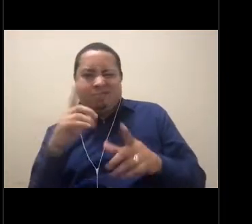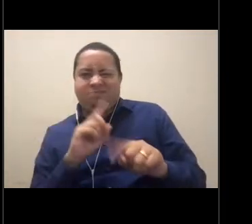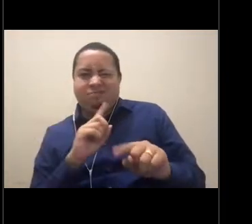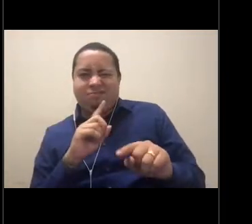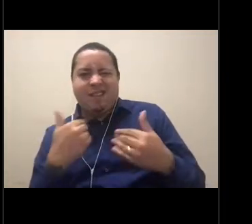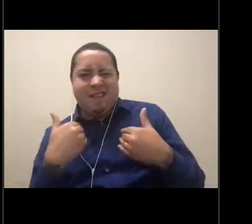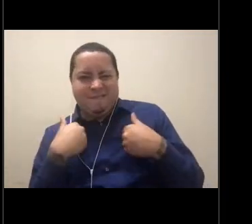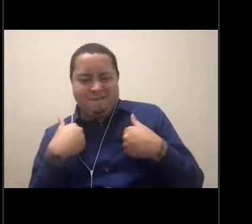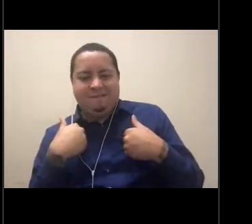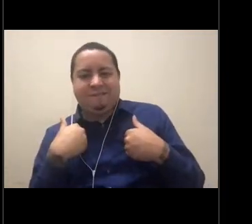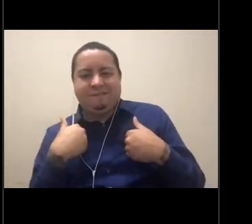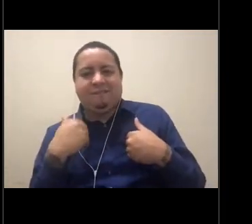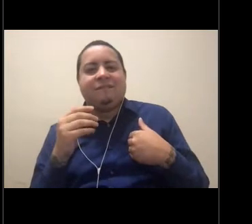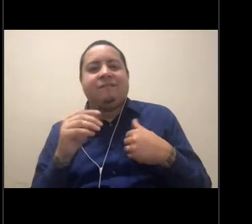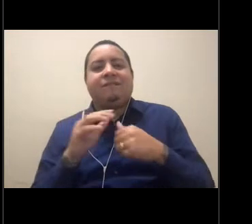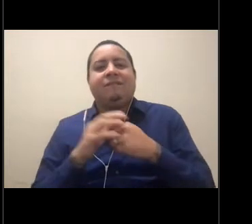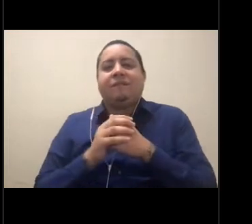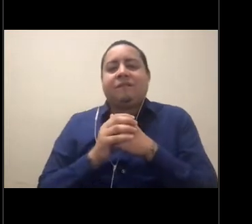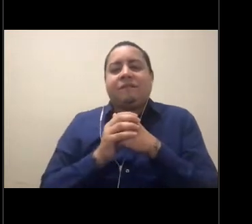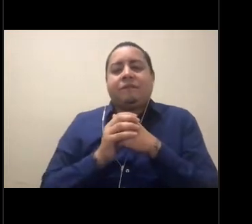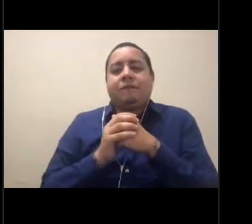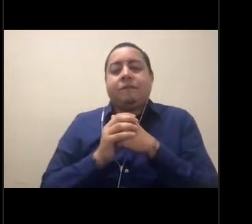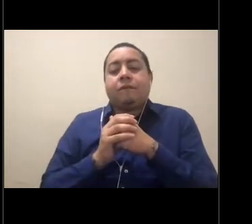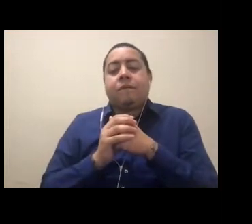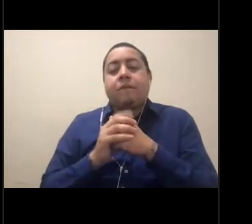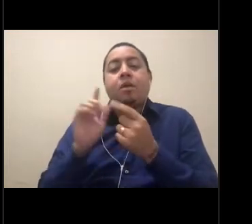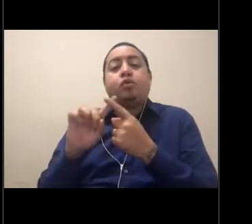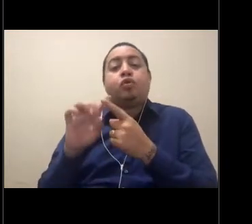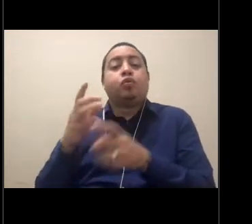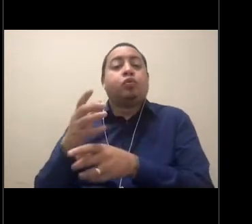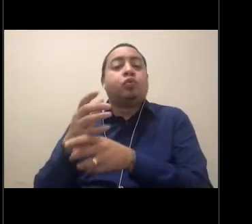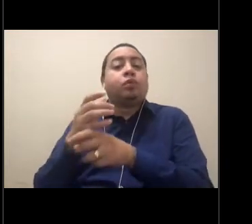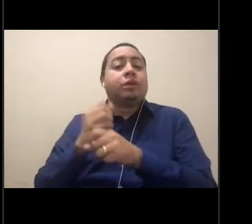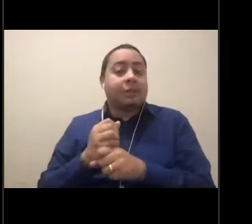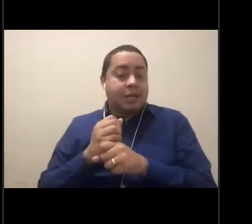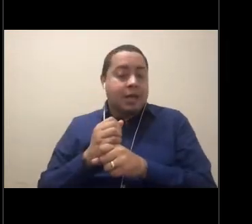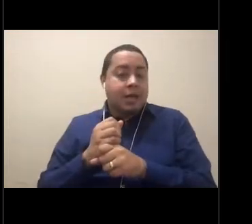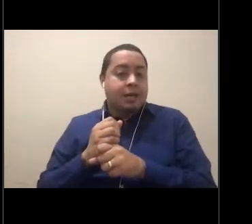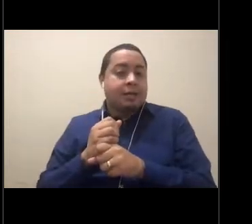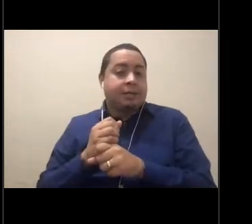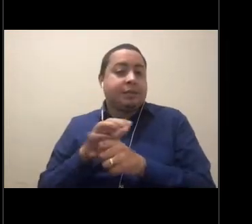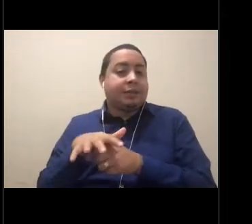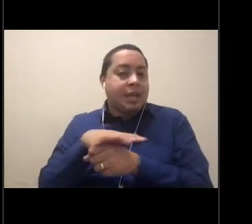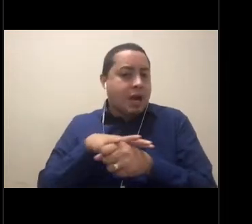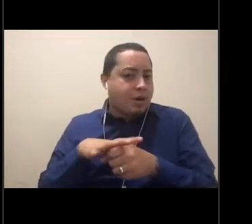[Nicole Bartlett] "We've Cuts to receive data, they're directed towards specific satellites." says Ola.